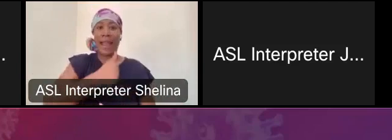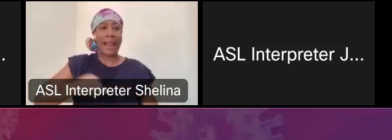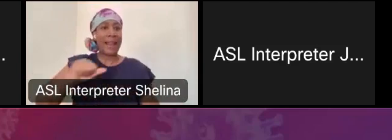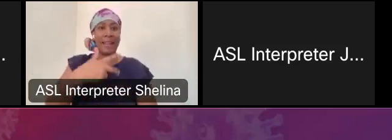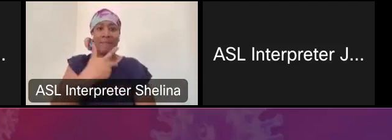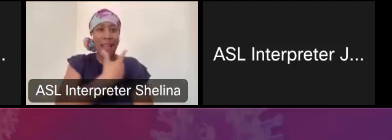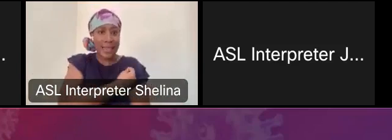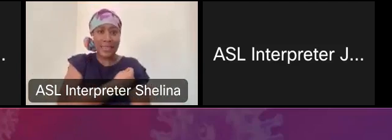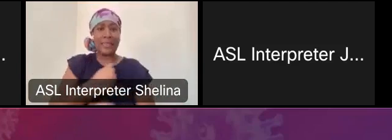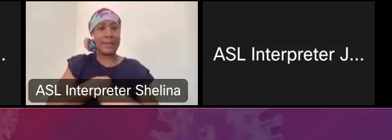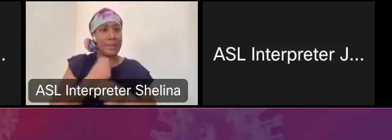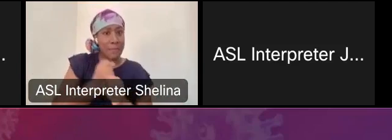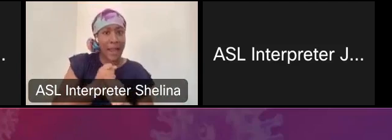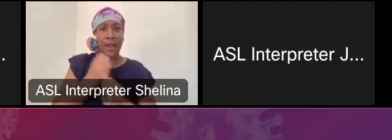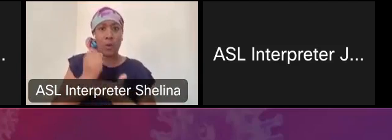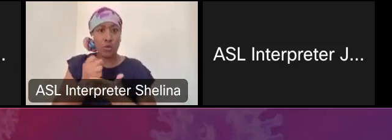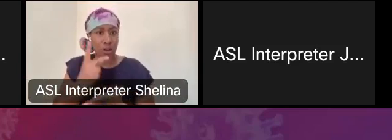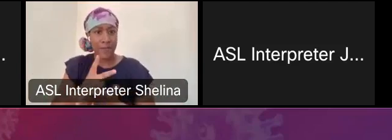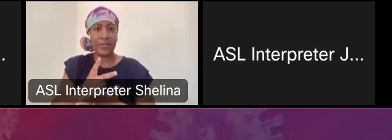None were skipped for the 19 vaccine.